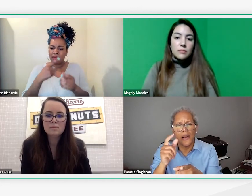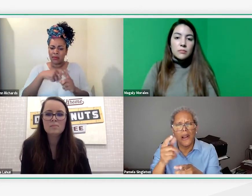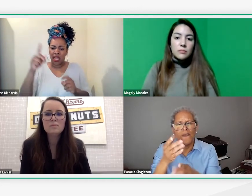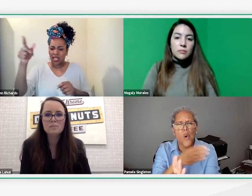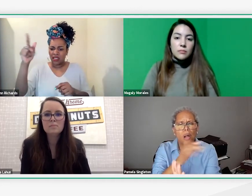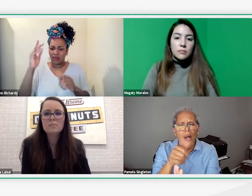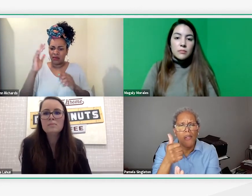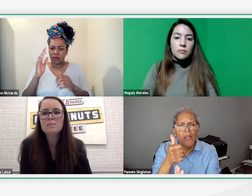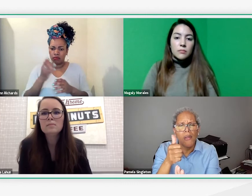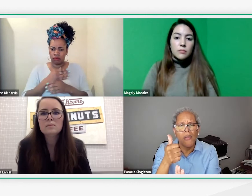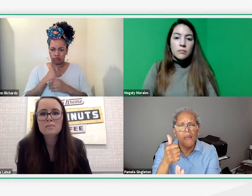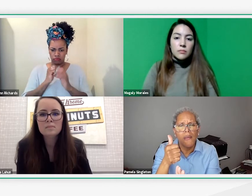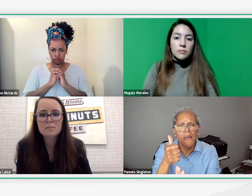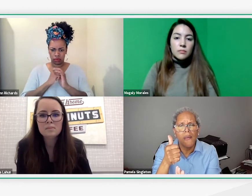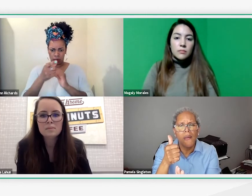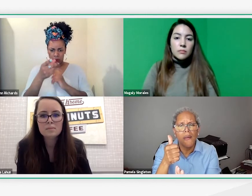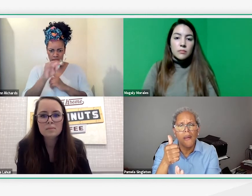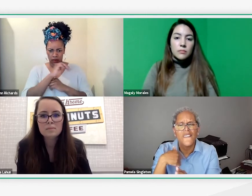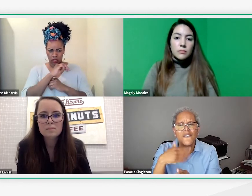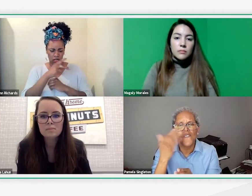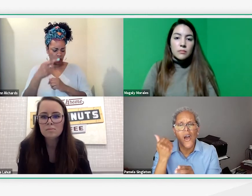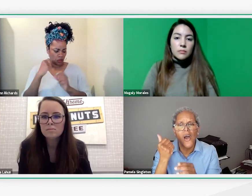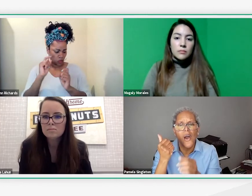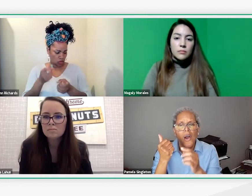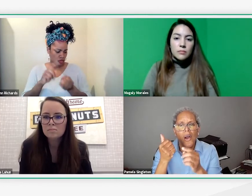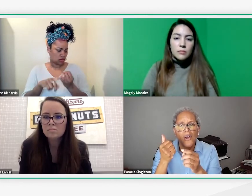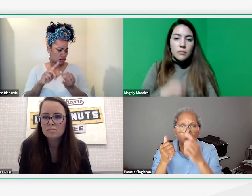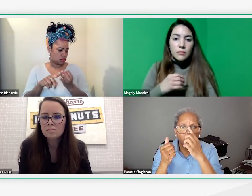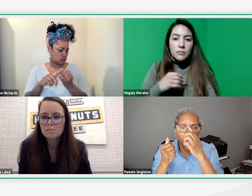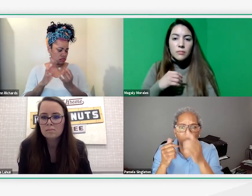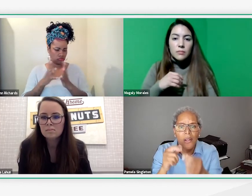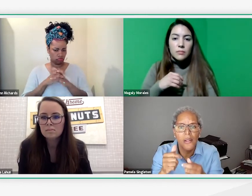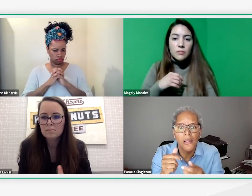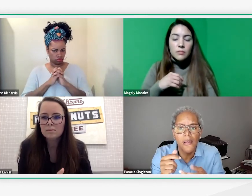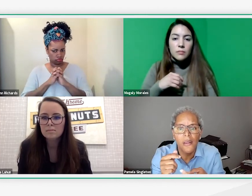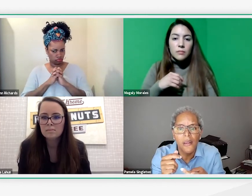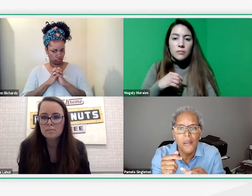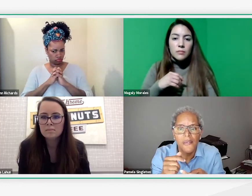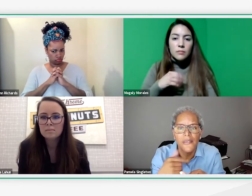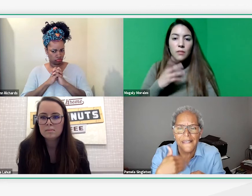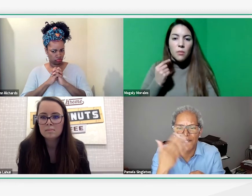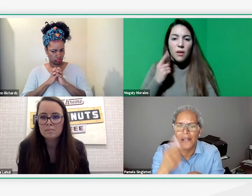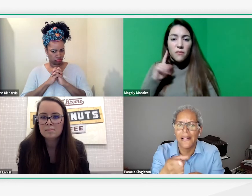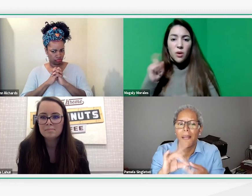about donating money. Magaly, you just talked about charitable donations?